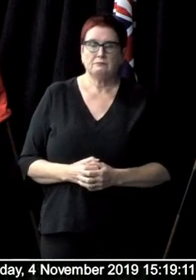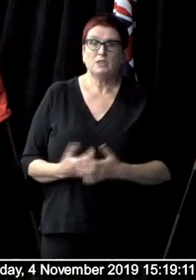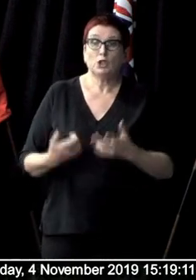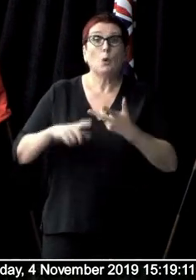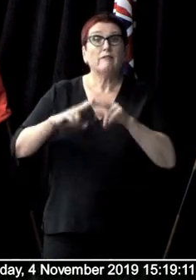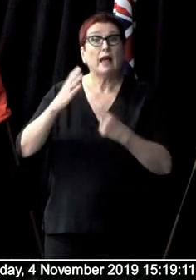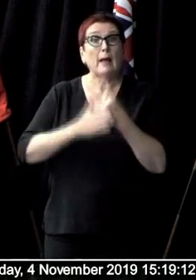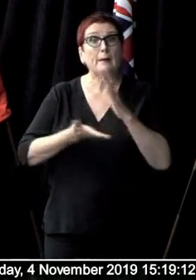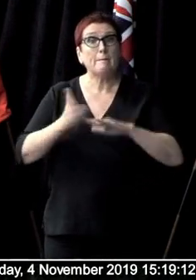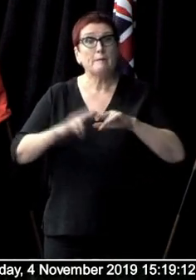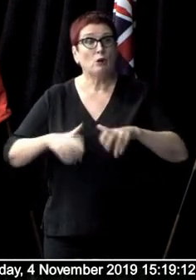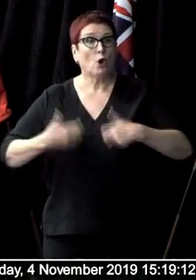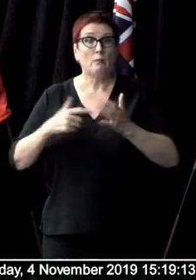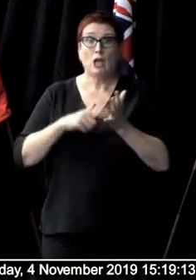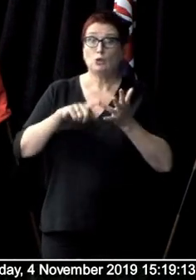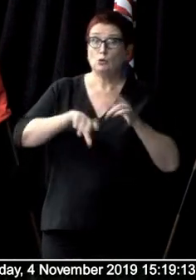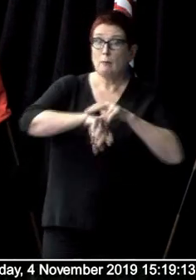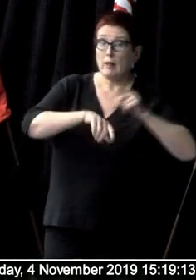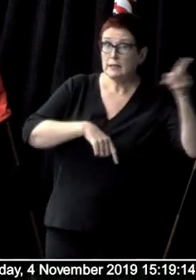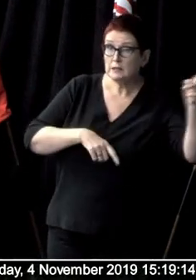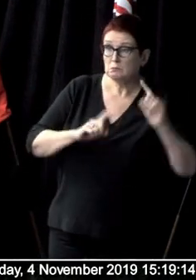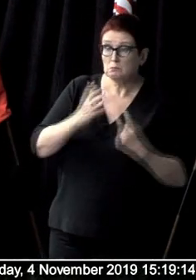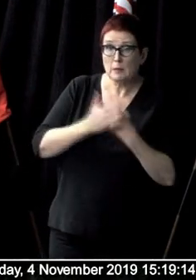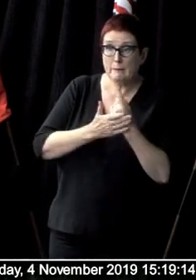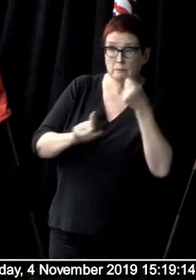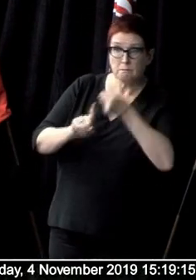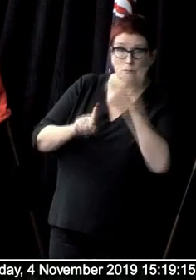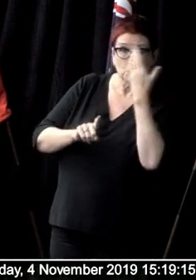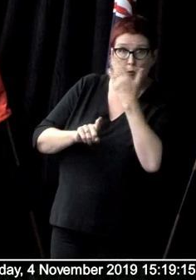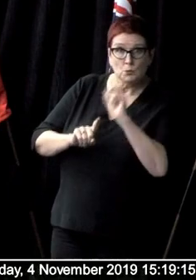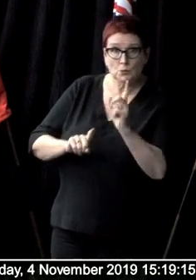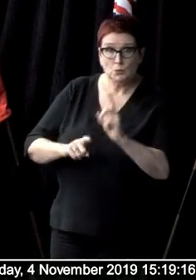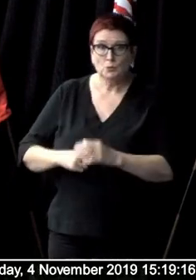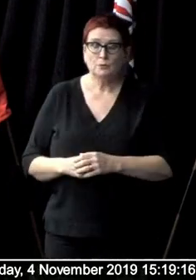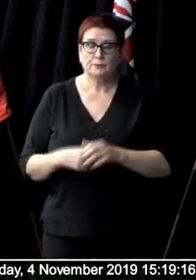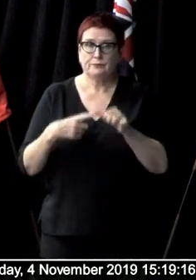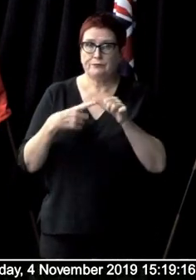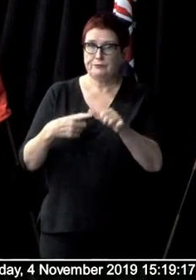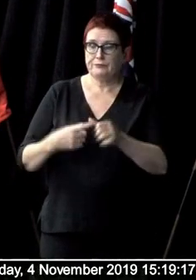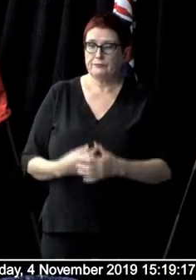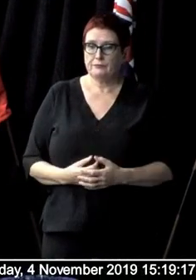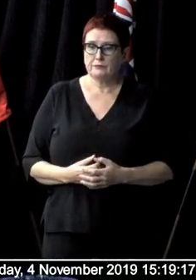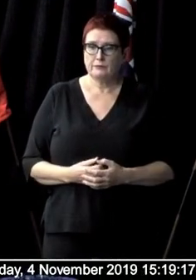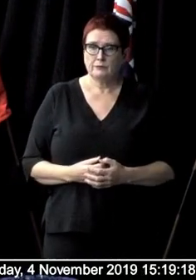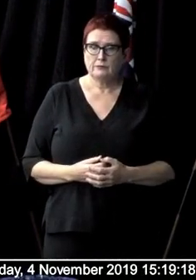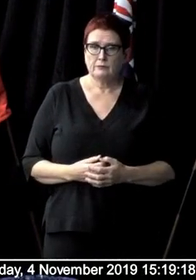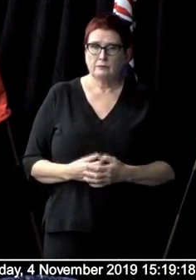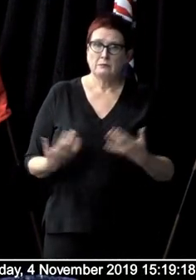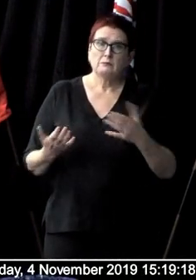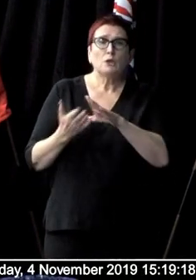So I guess that students with particularly intellectual disability